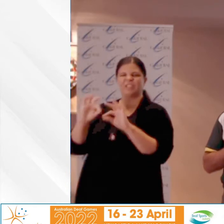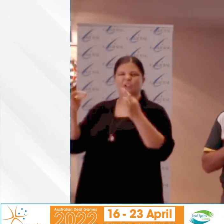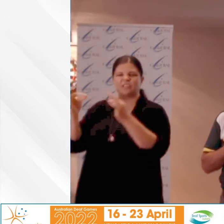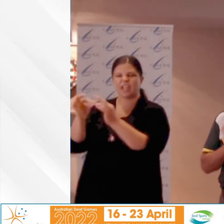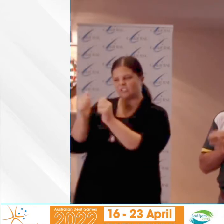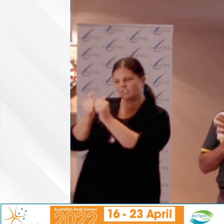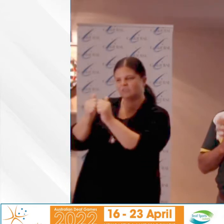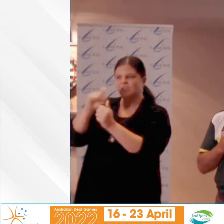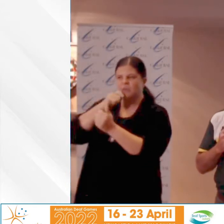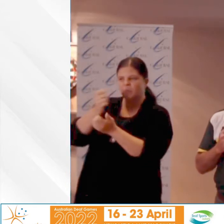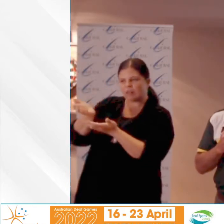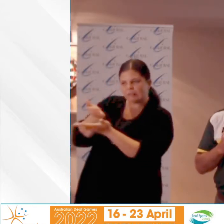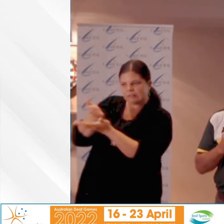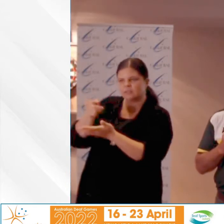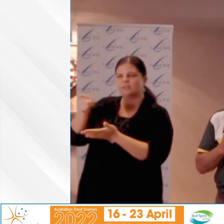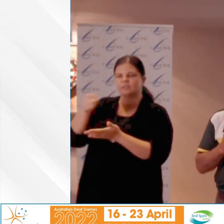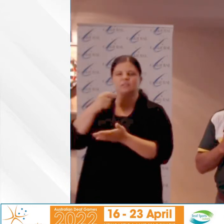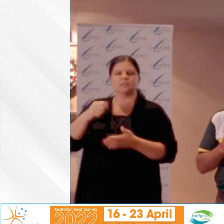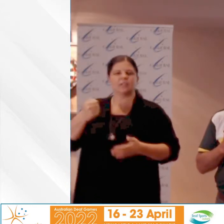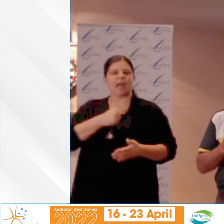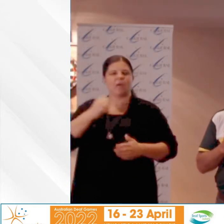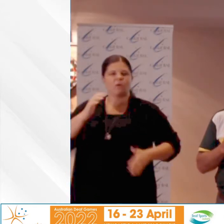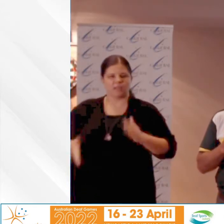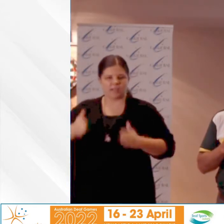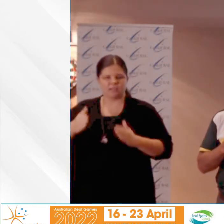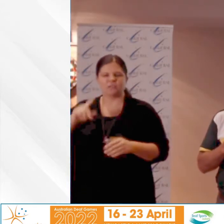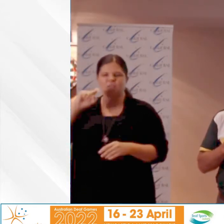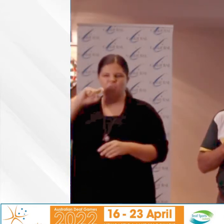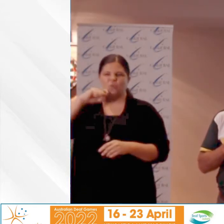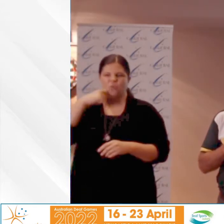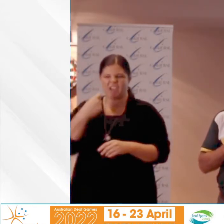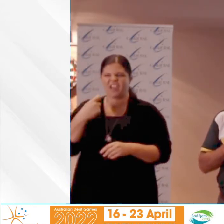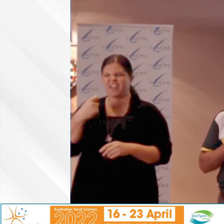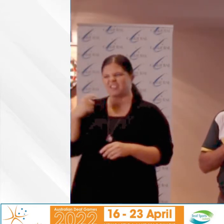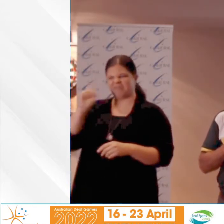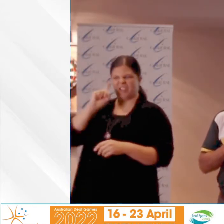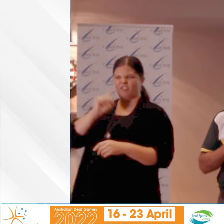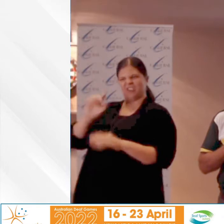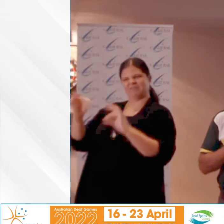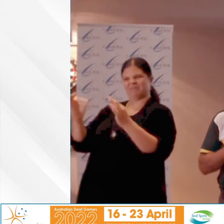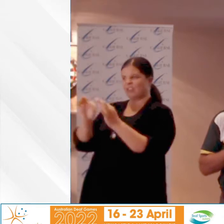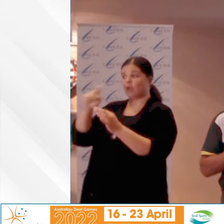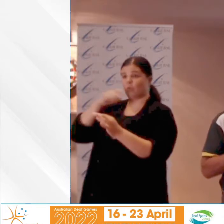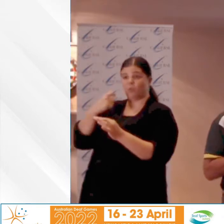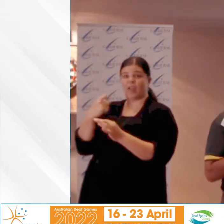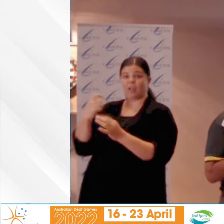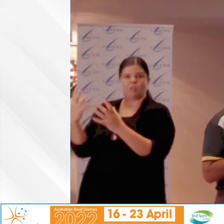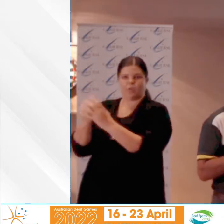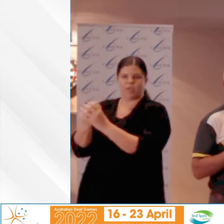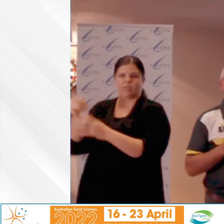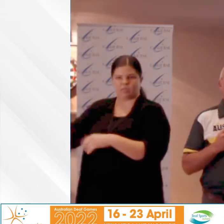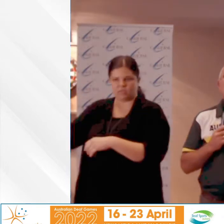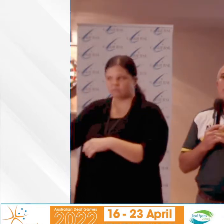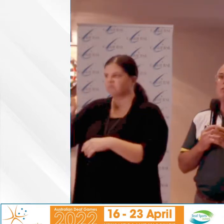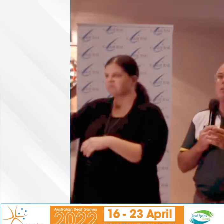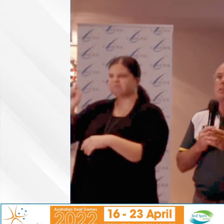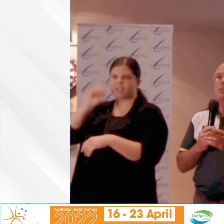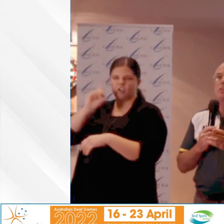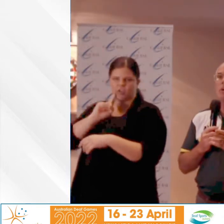and we'll have our athletes compete with the locals in their competition demonstration sports